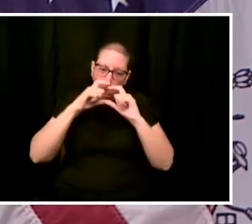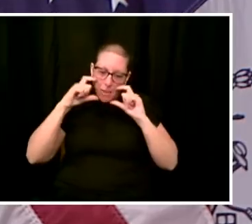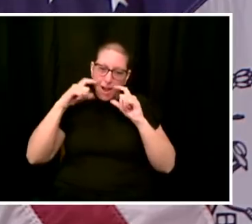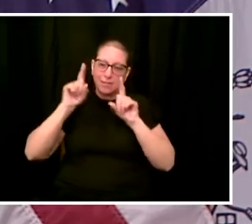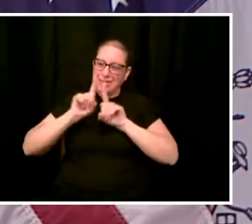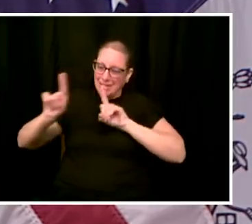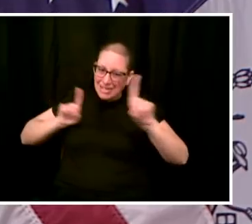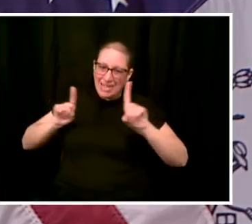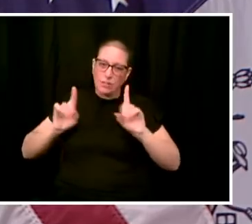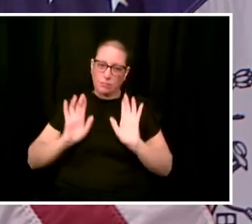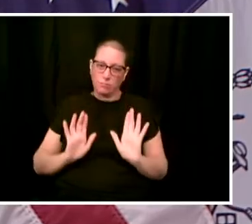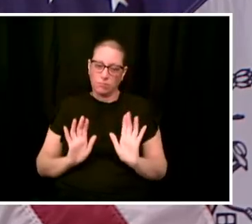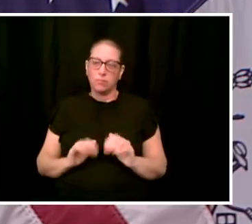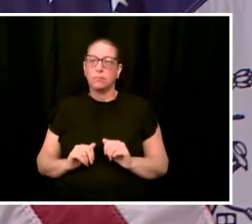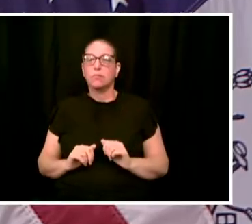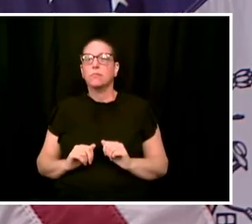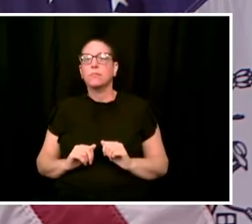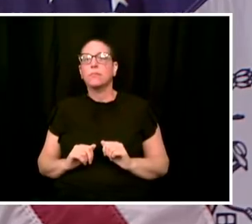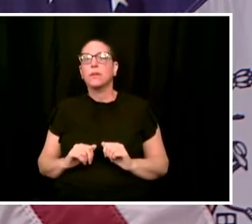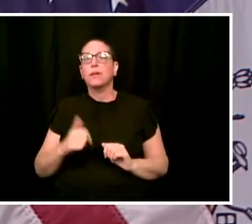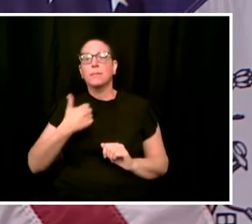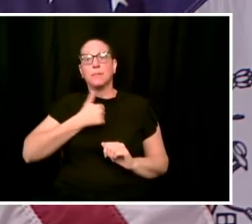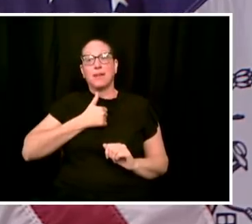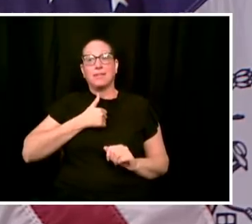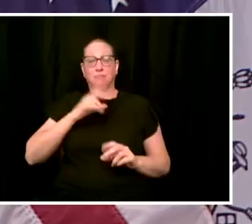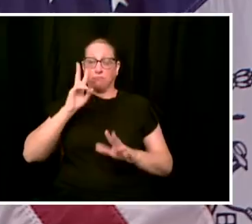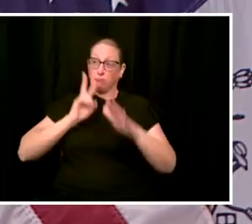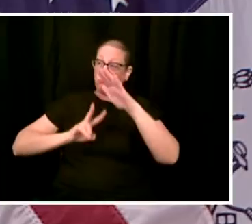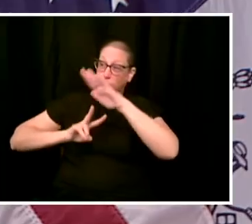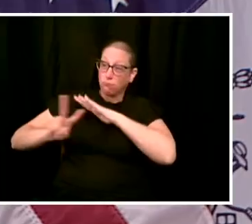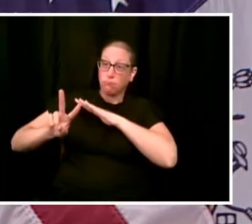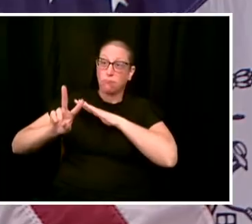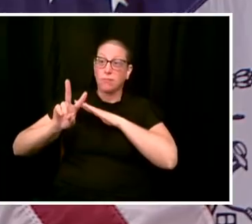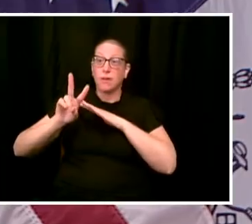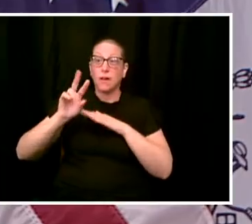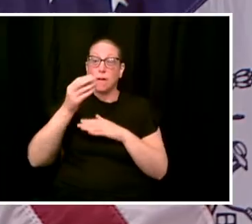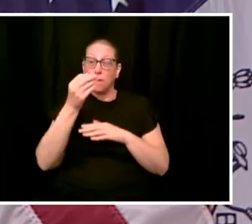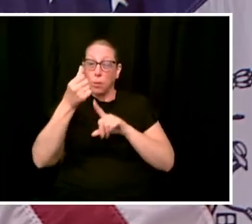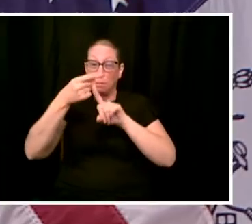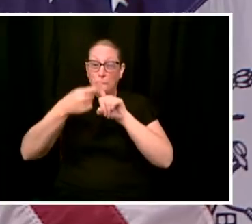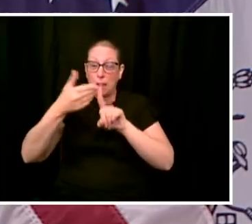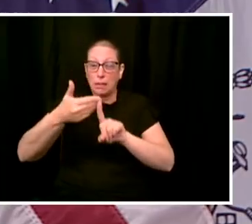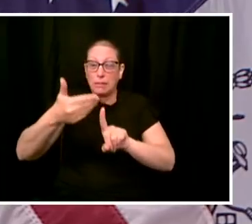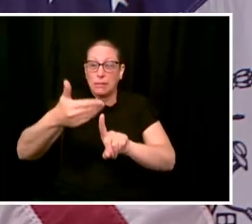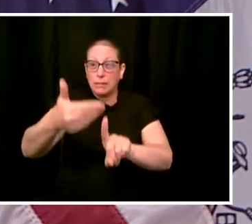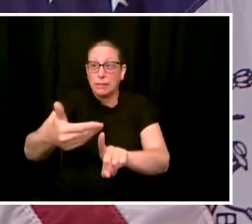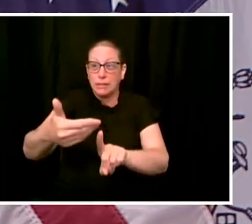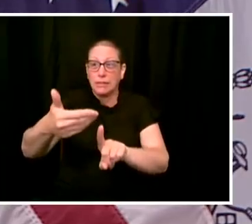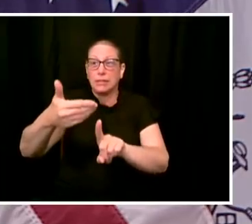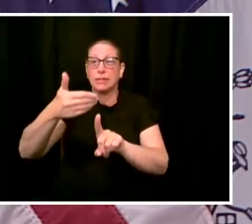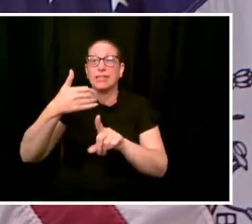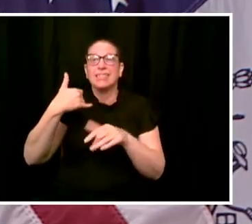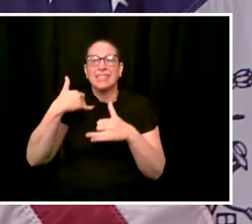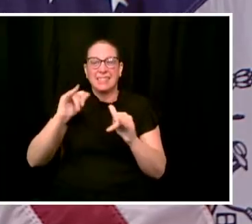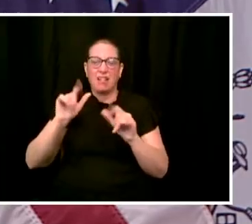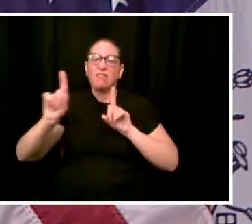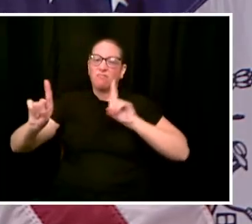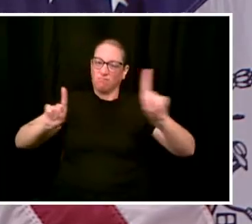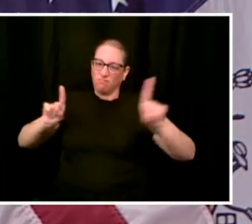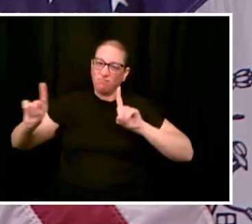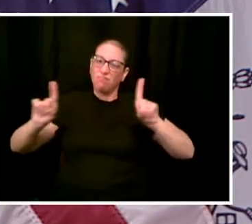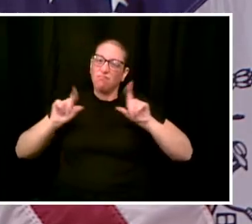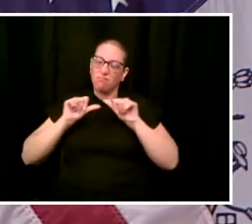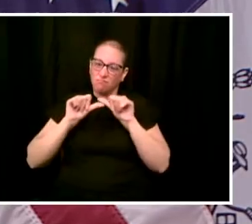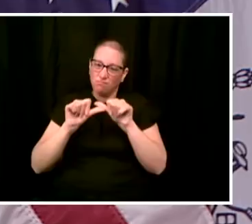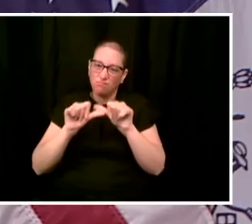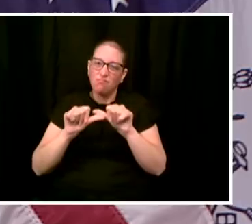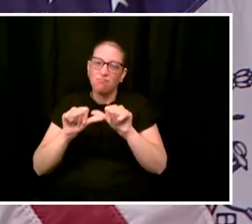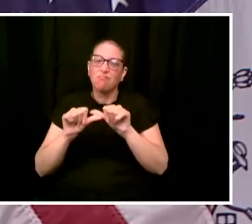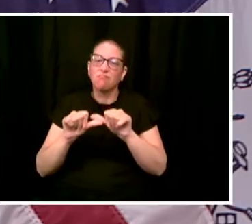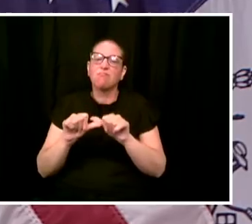NOT CHANGE THE